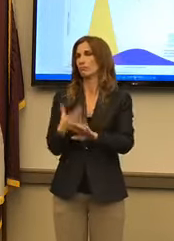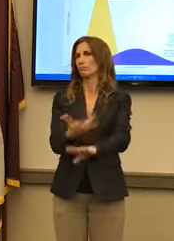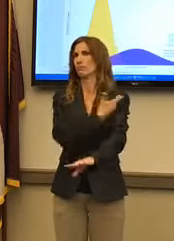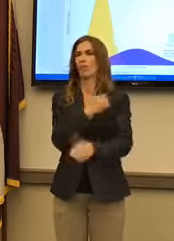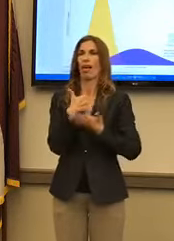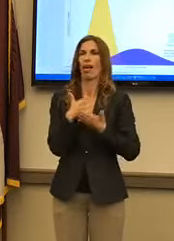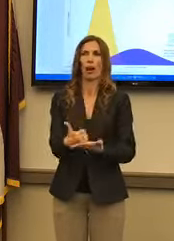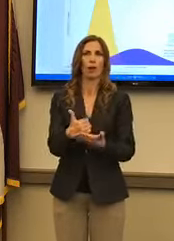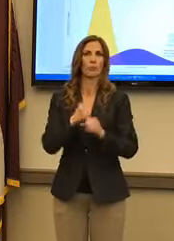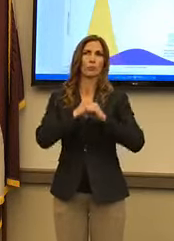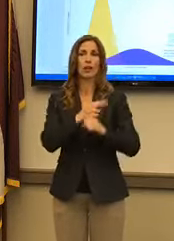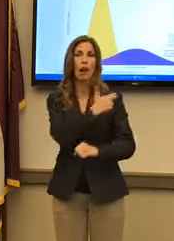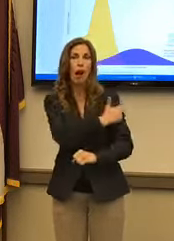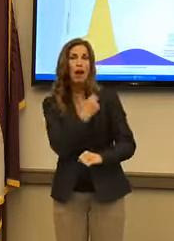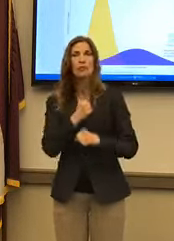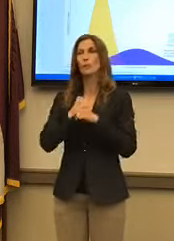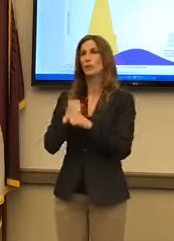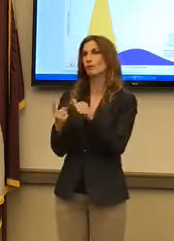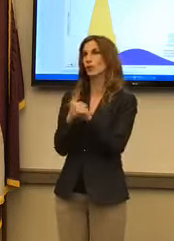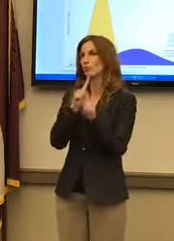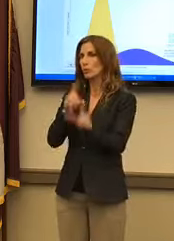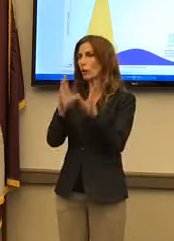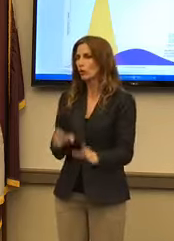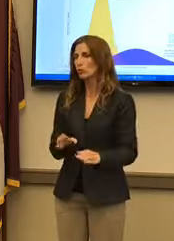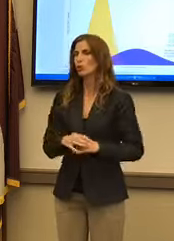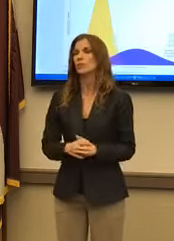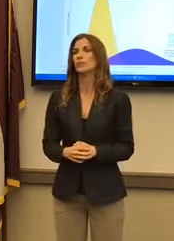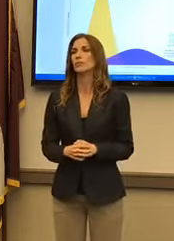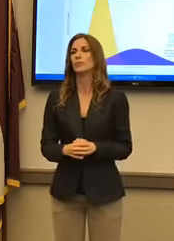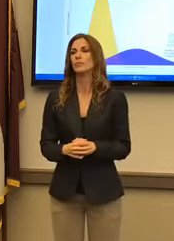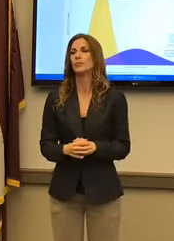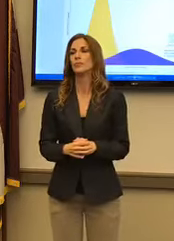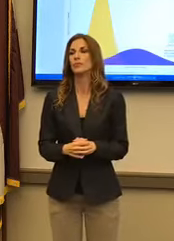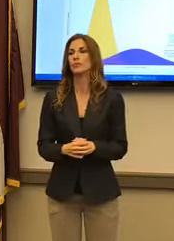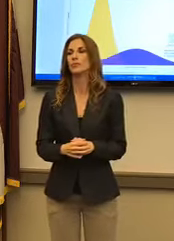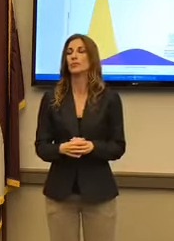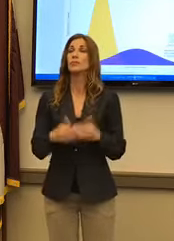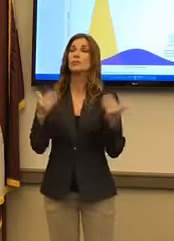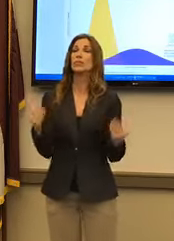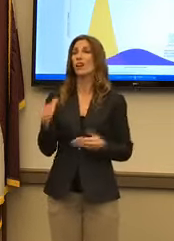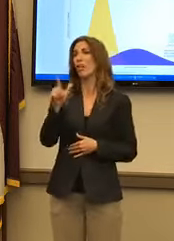hospitals and our first responders today's long-term care facility update